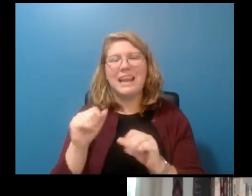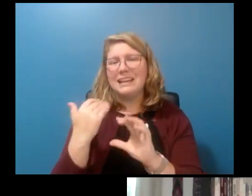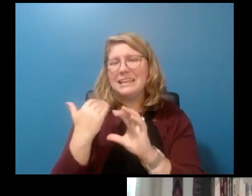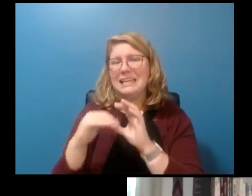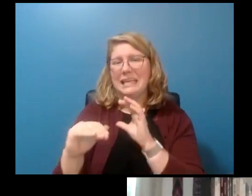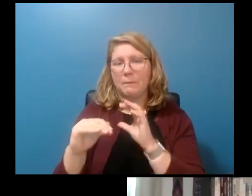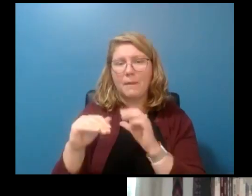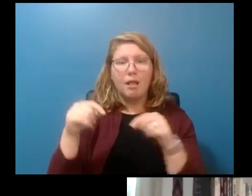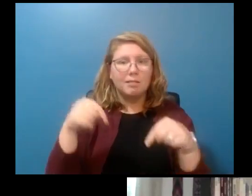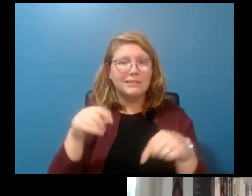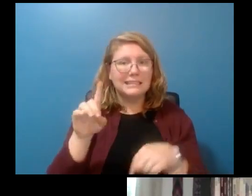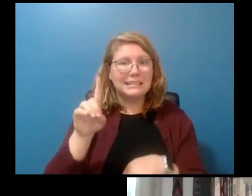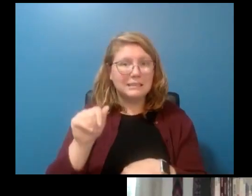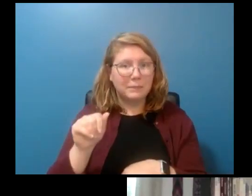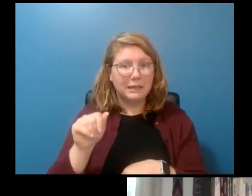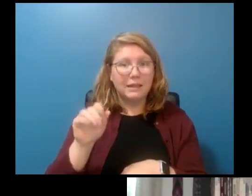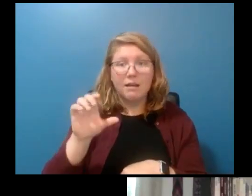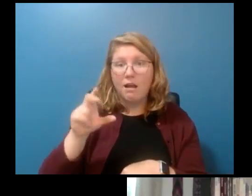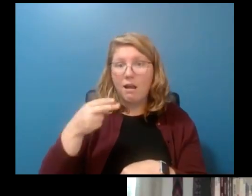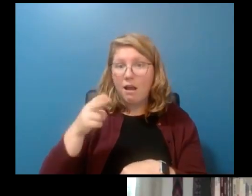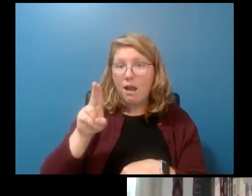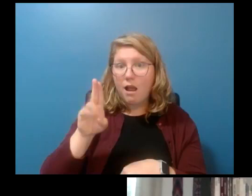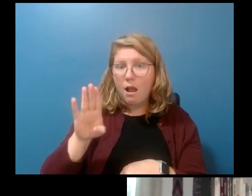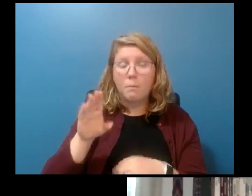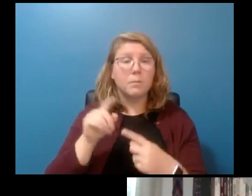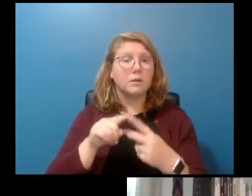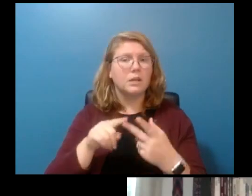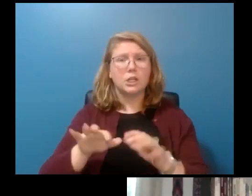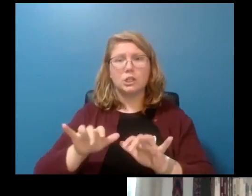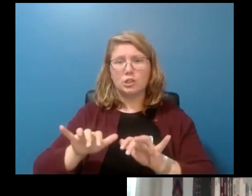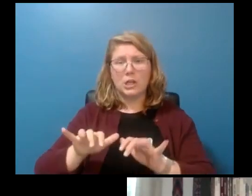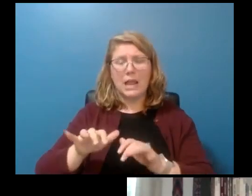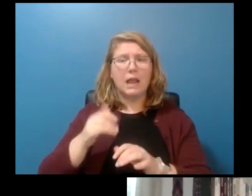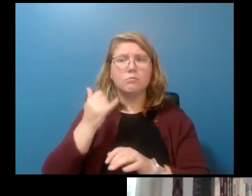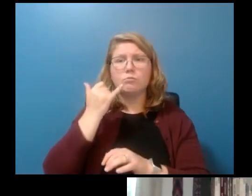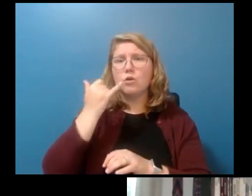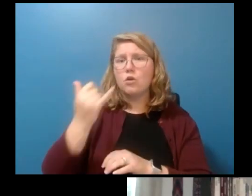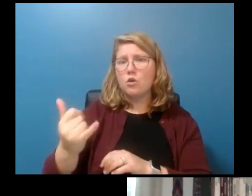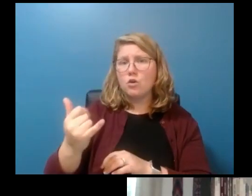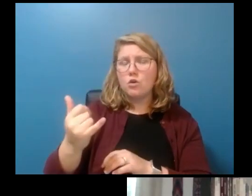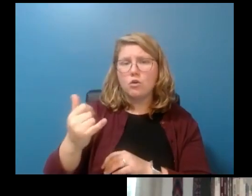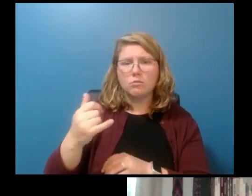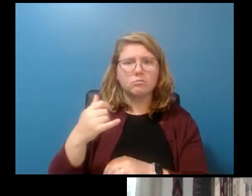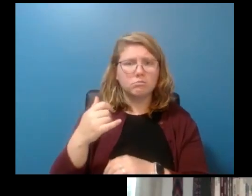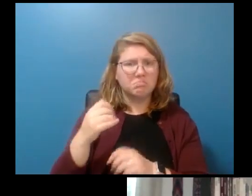questions to you that include your personal information. This is a live, public event and we